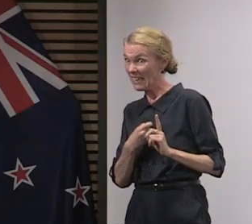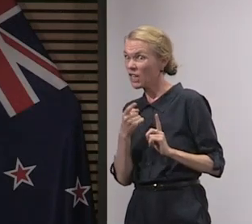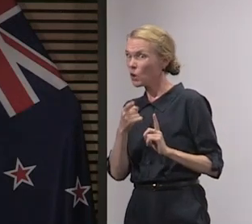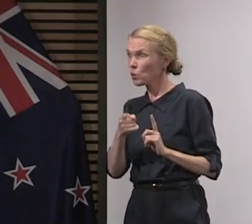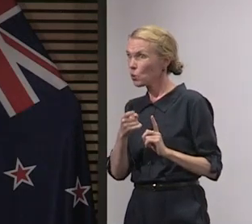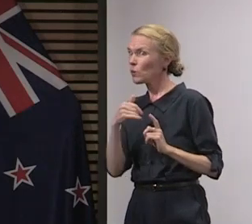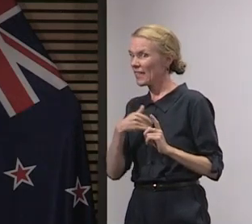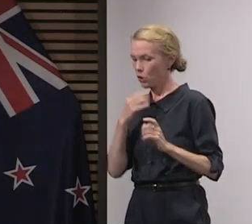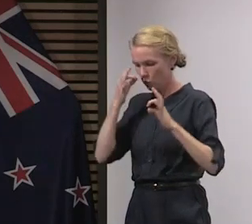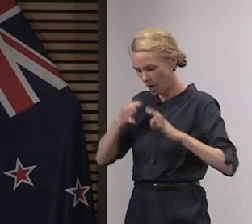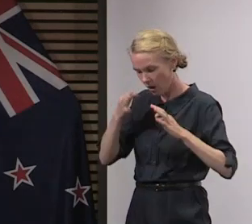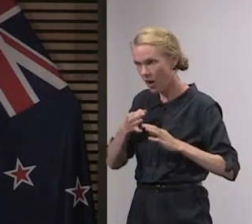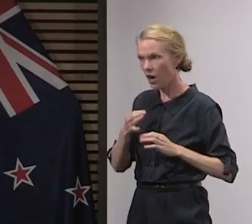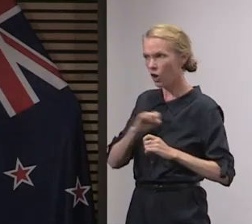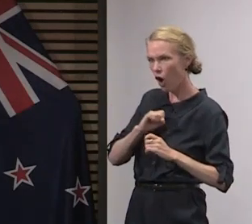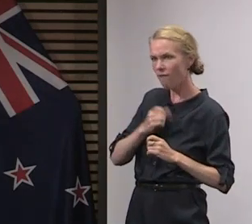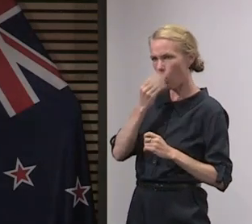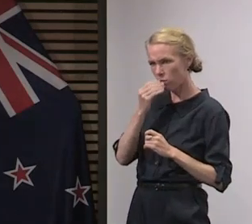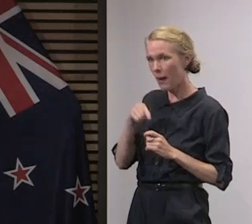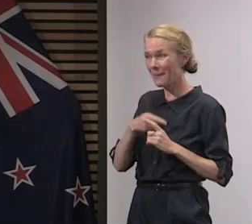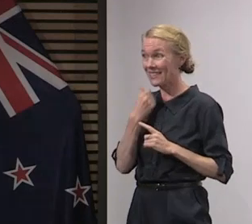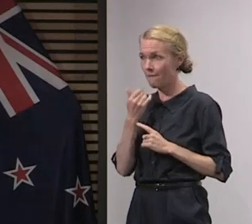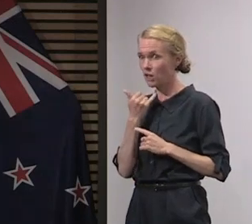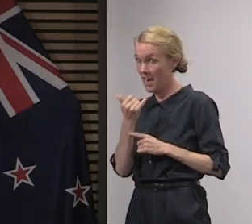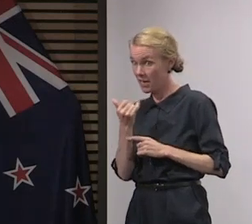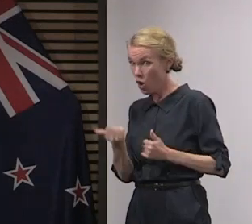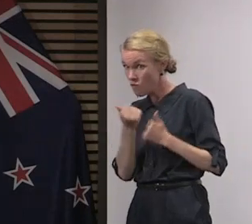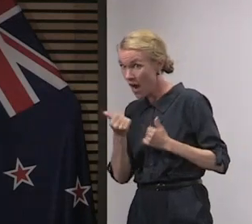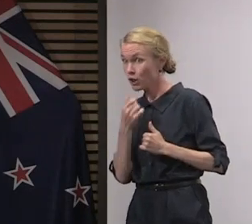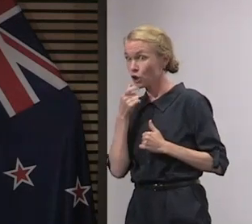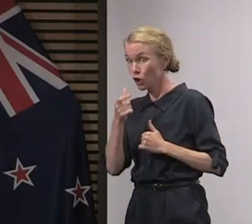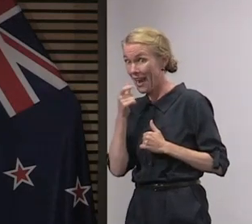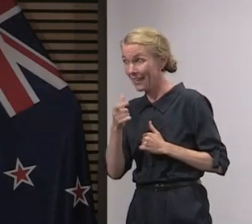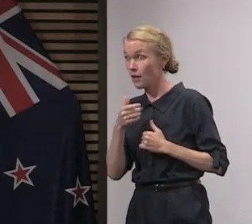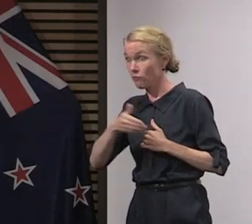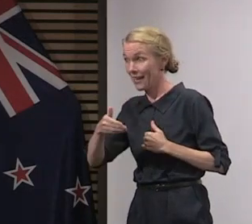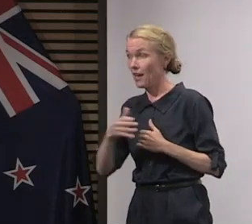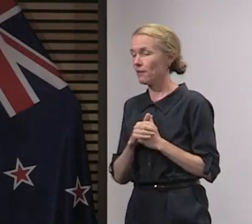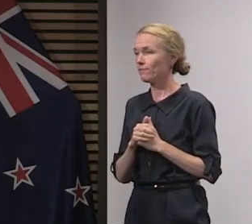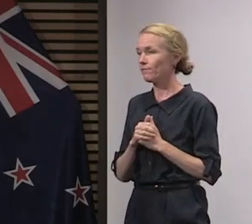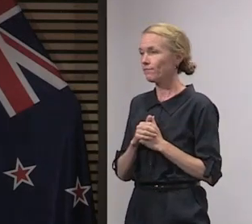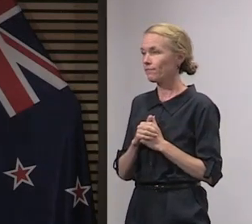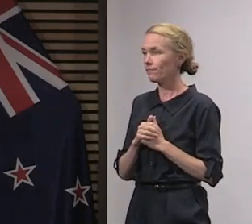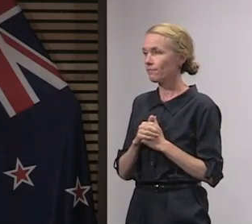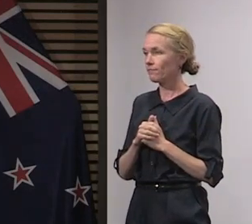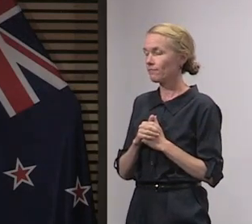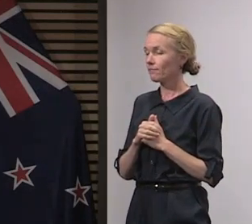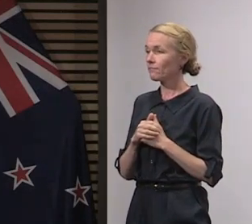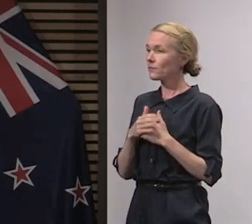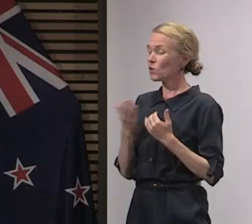expectations are on them and what symptoms to look out for and of course the daily check-ins to see if they have